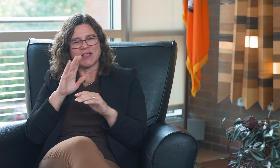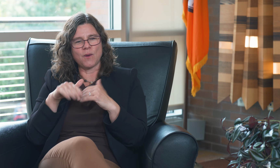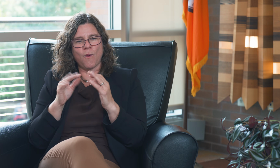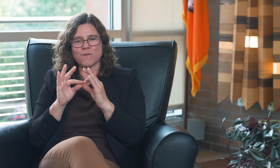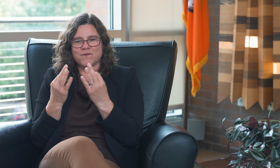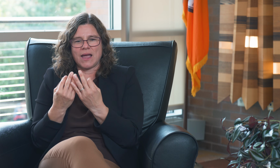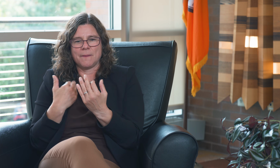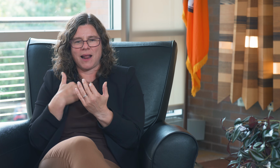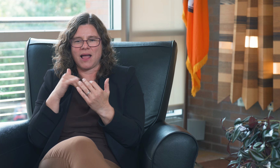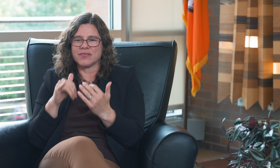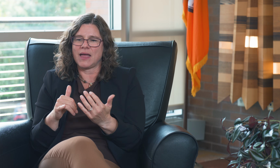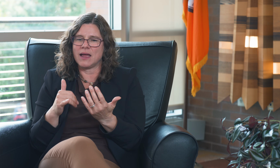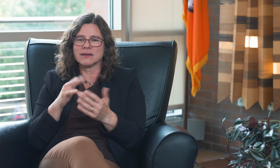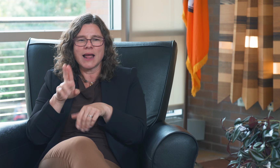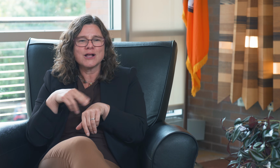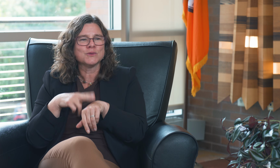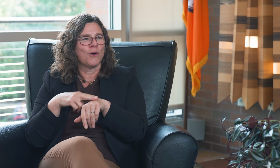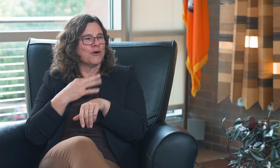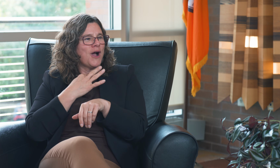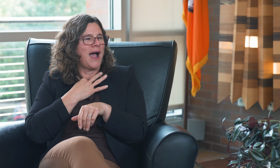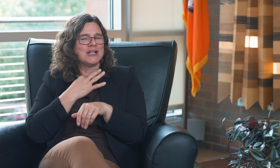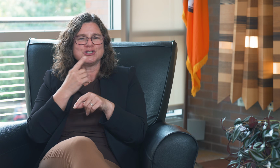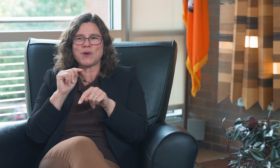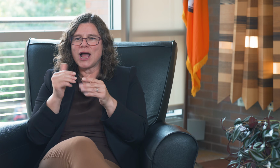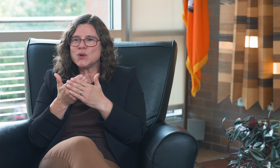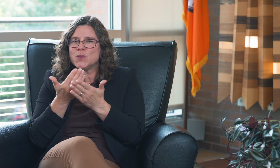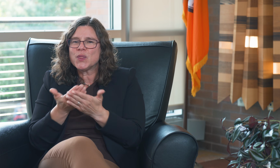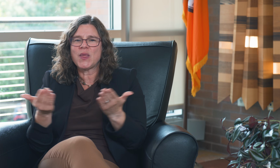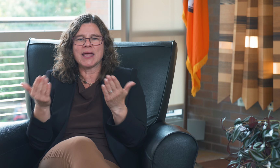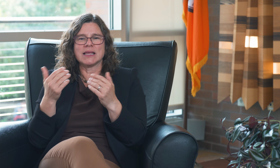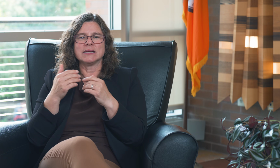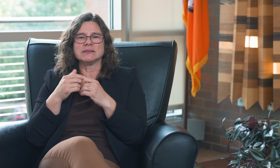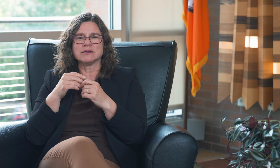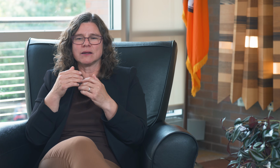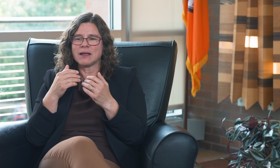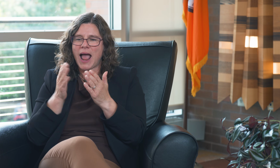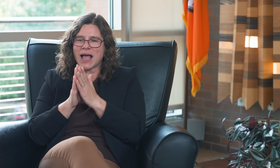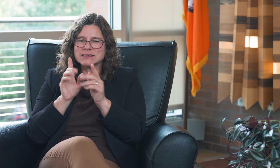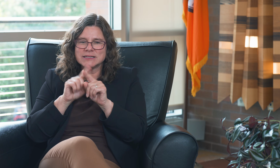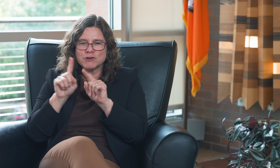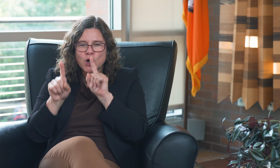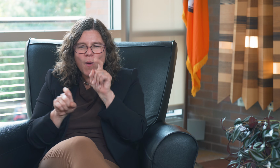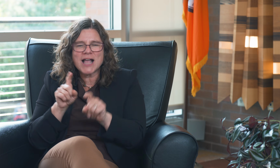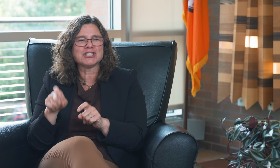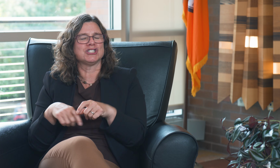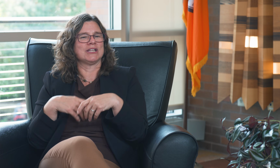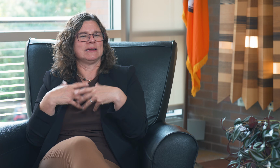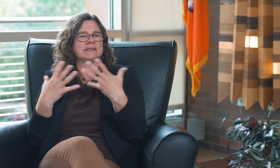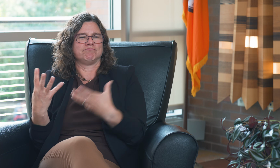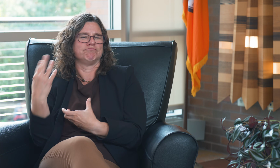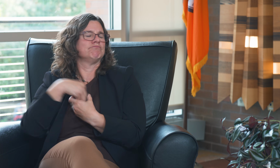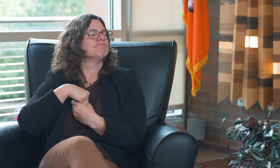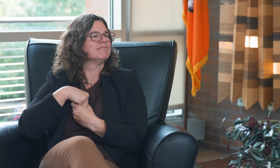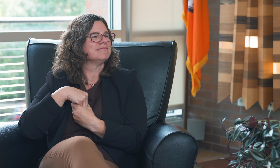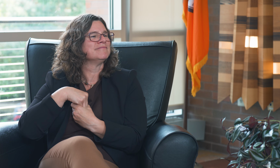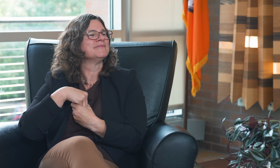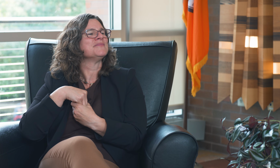So I think the whole family has that natural curiosity, wanting to try new things, asking a variety of questions.